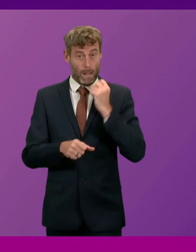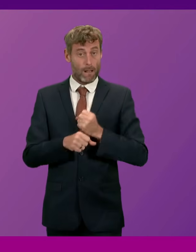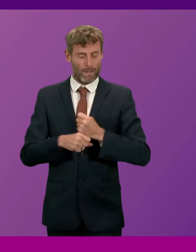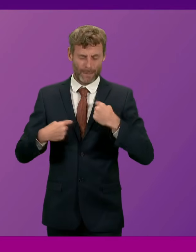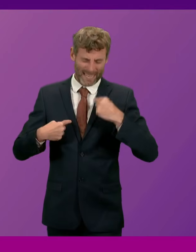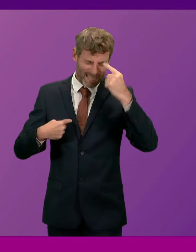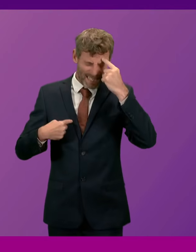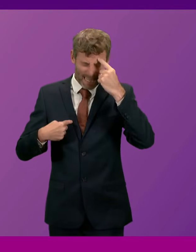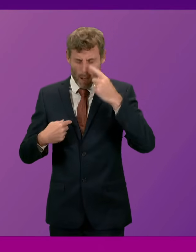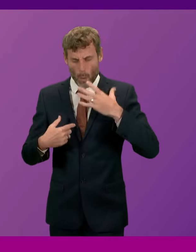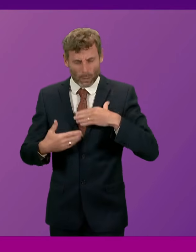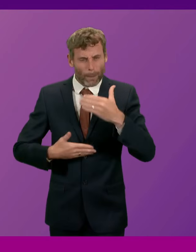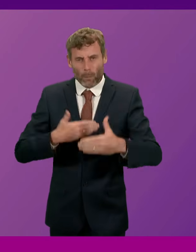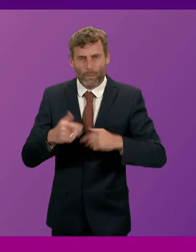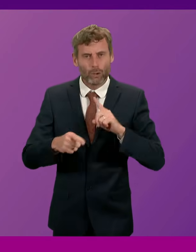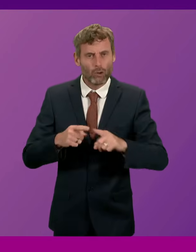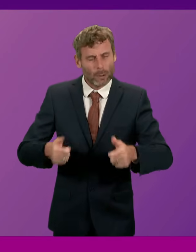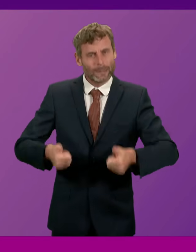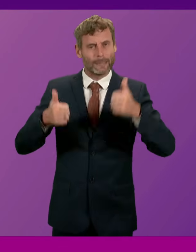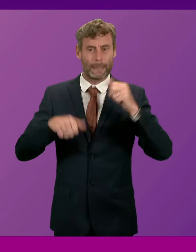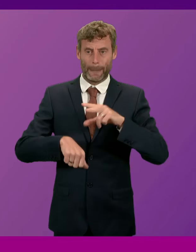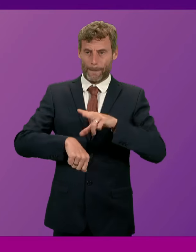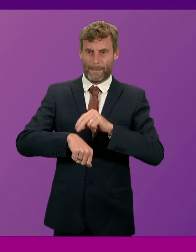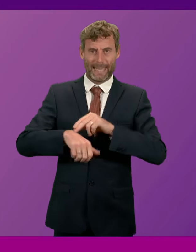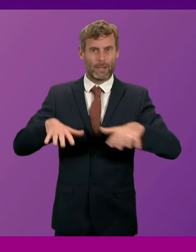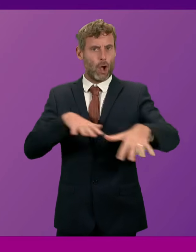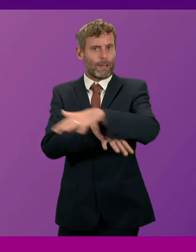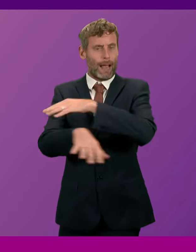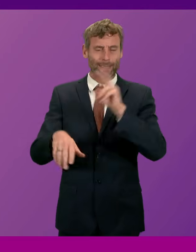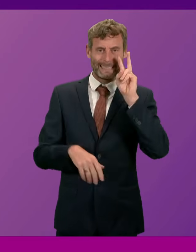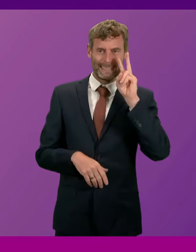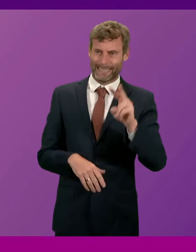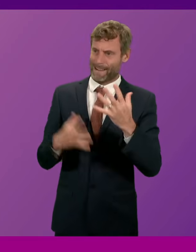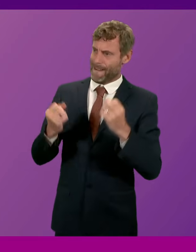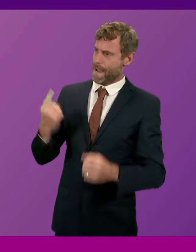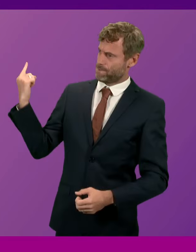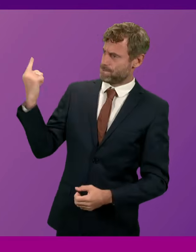that we have an effective police presence in every community in Scotland so that these